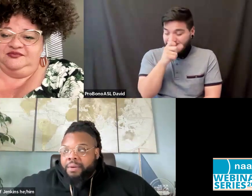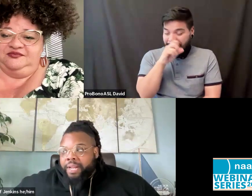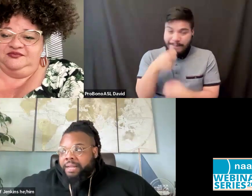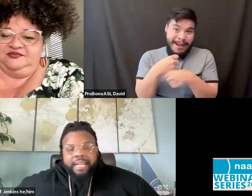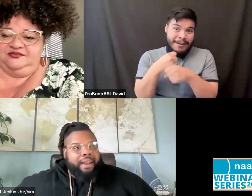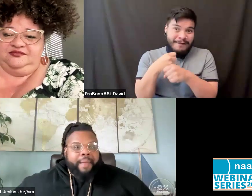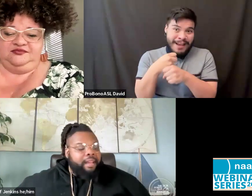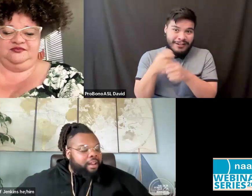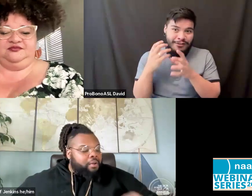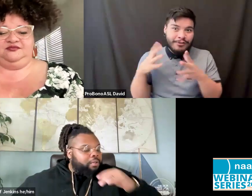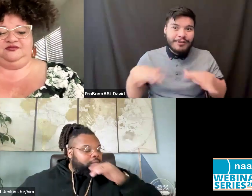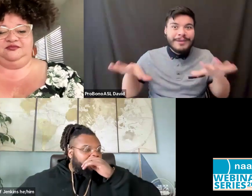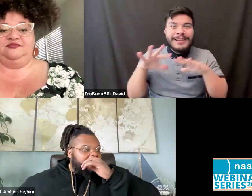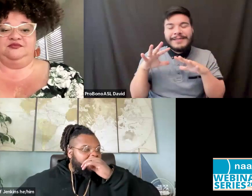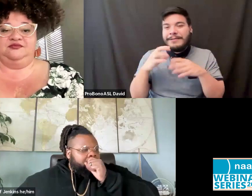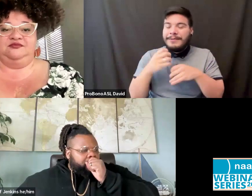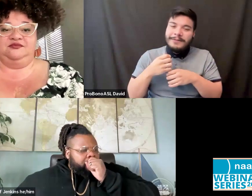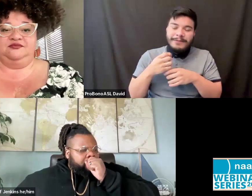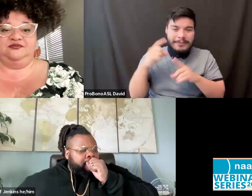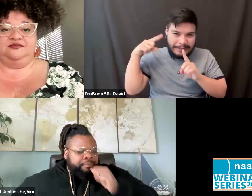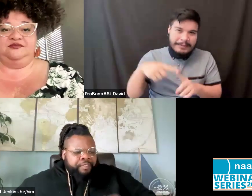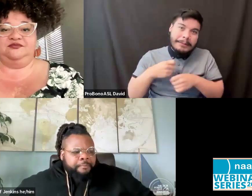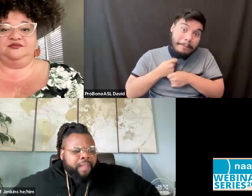when it comes down to making it closer